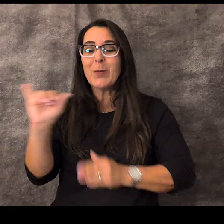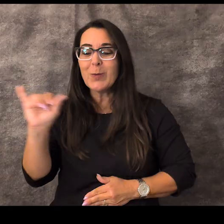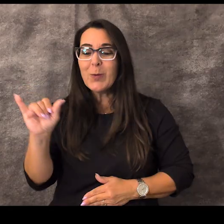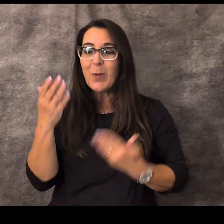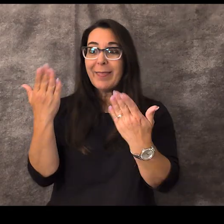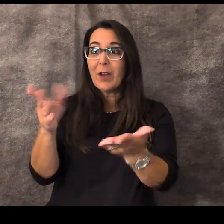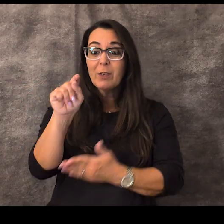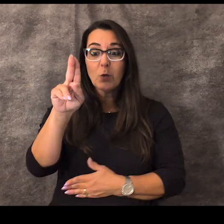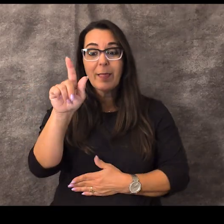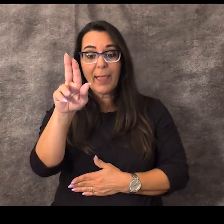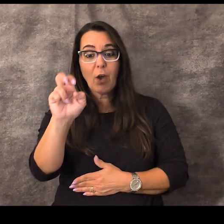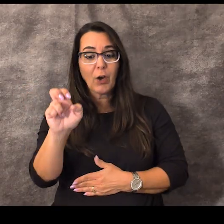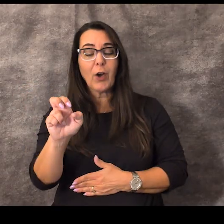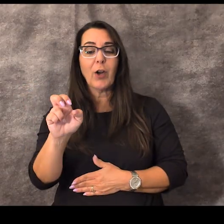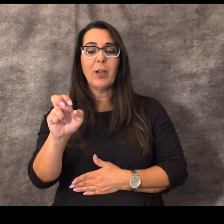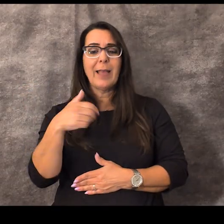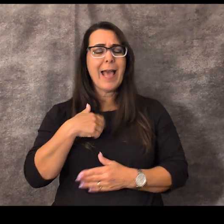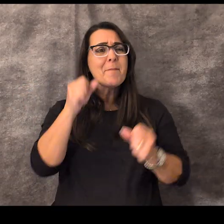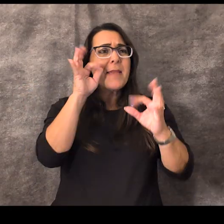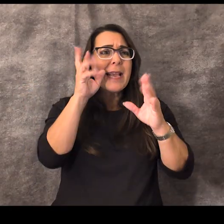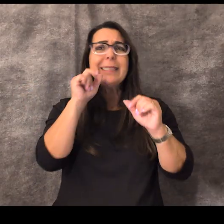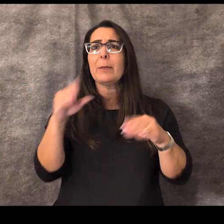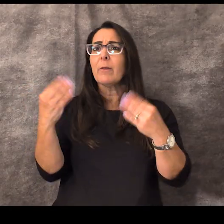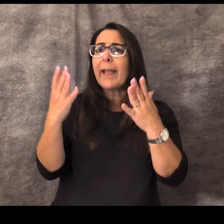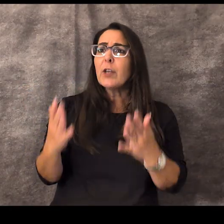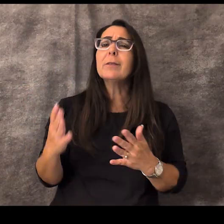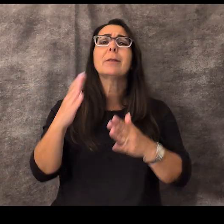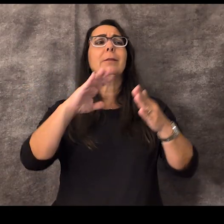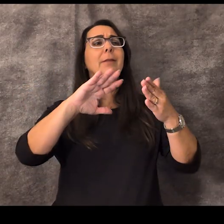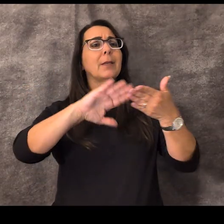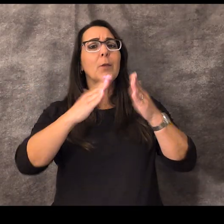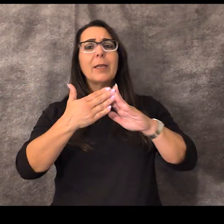right? All the amazing providers and community partners, the CBOs, the,